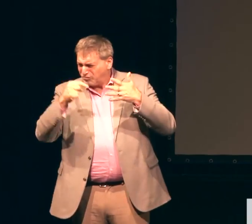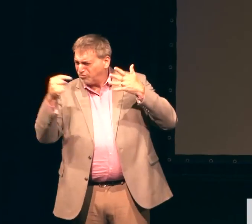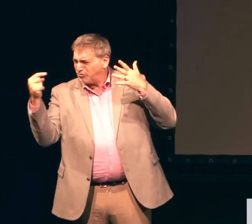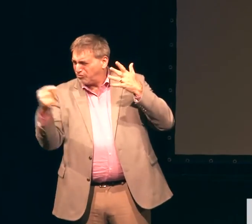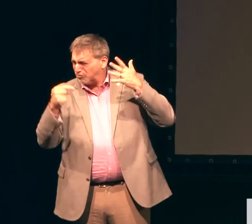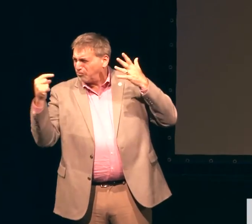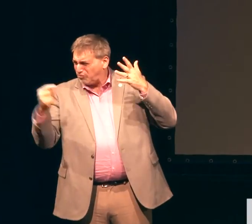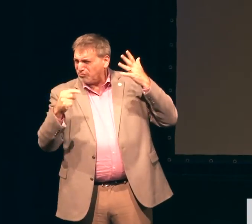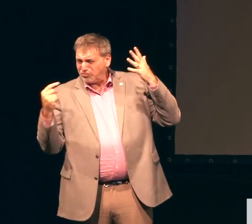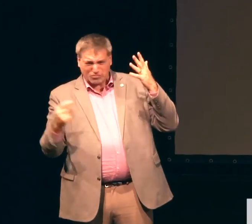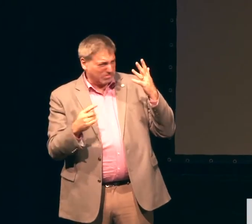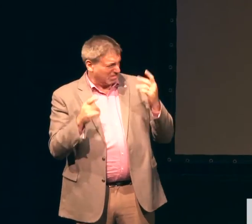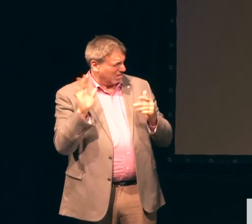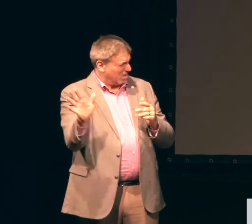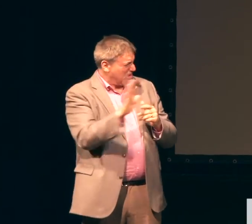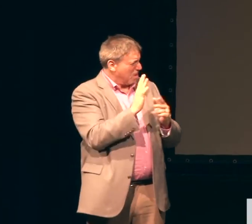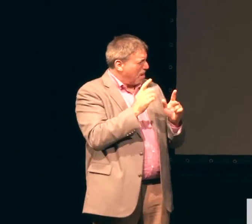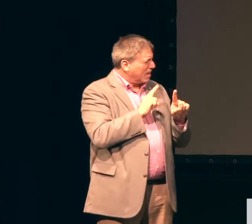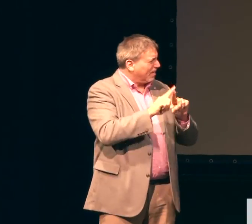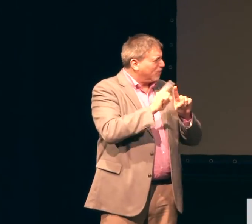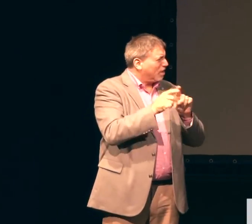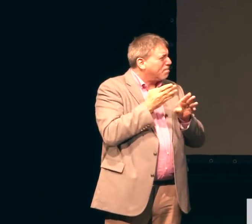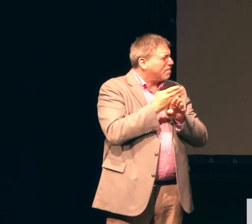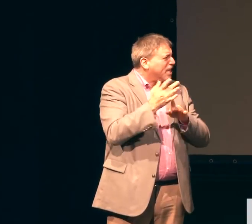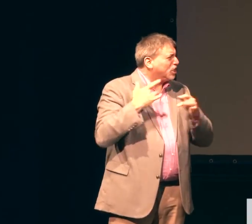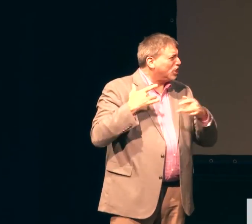care, there are various issues, everybody has a